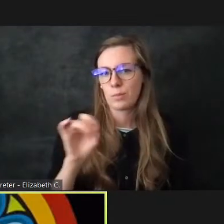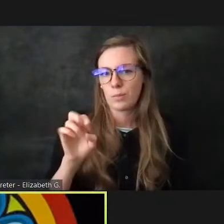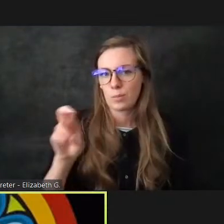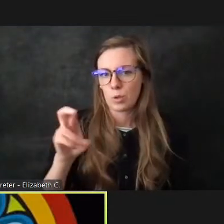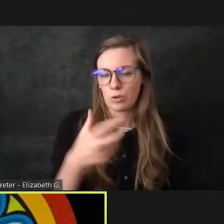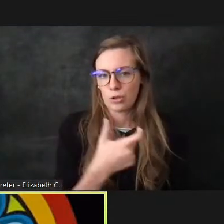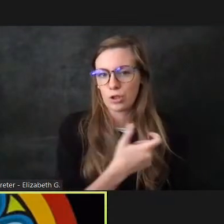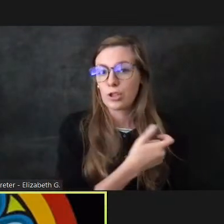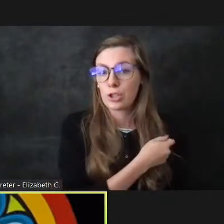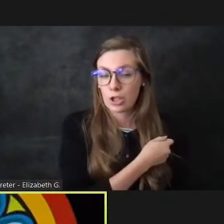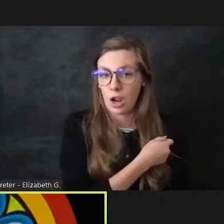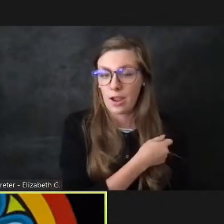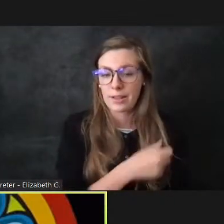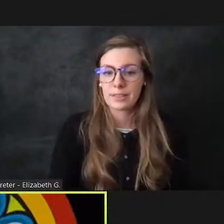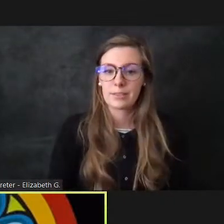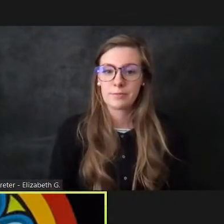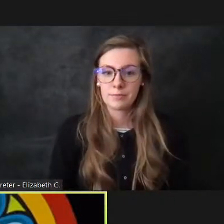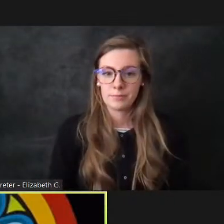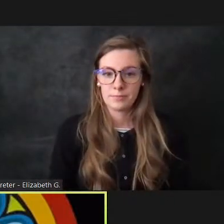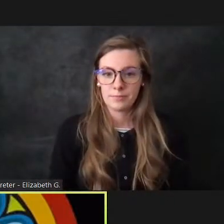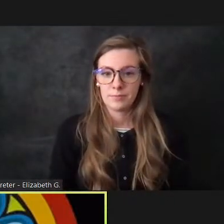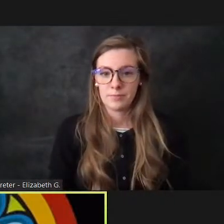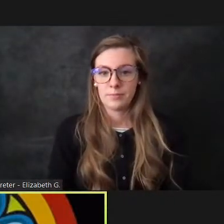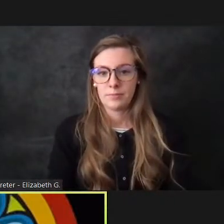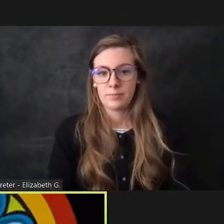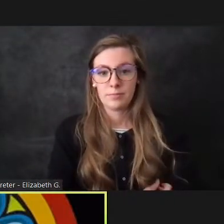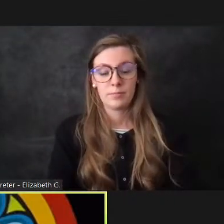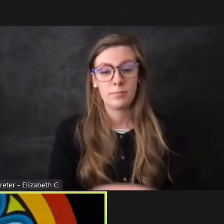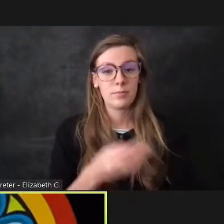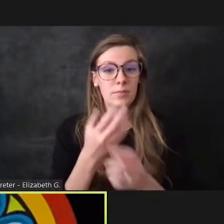President Biden announced that we are